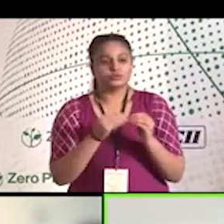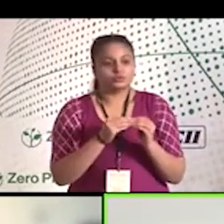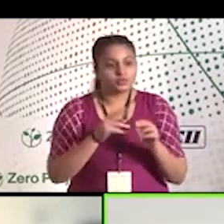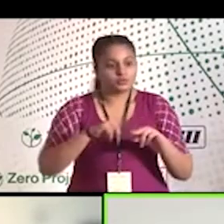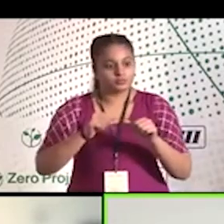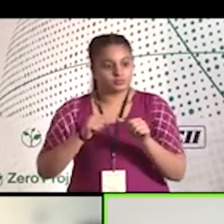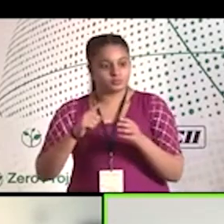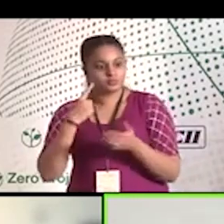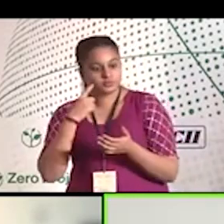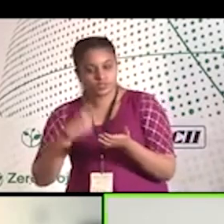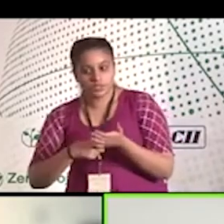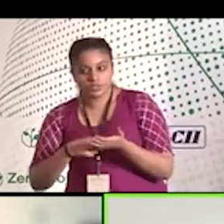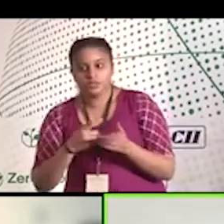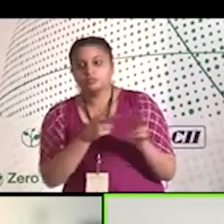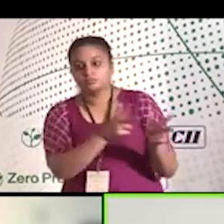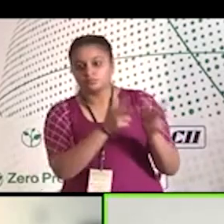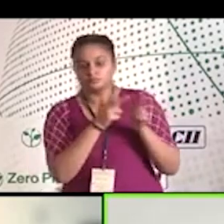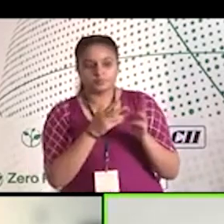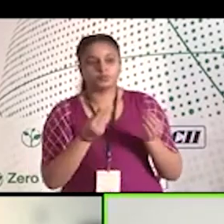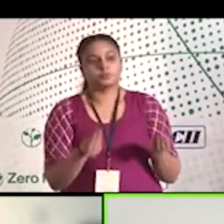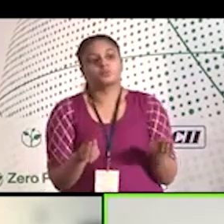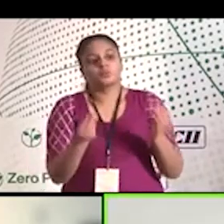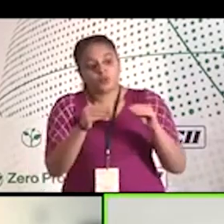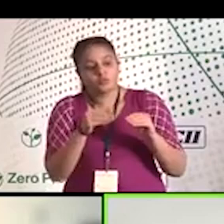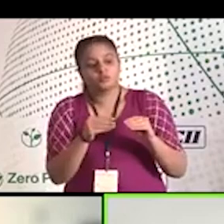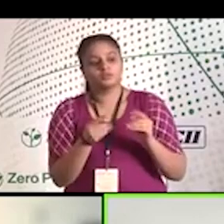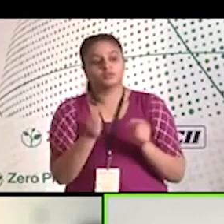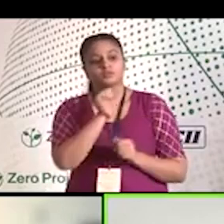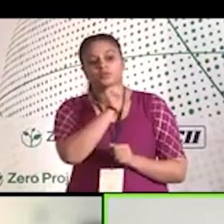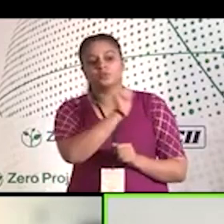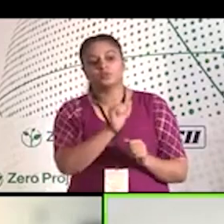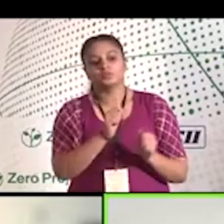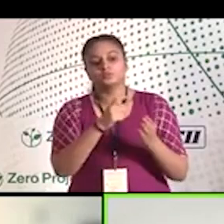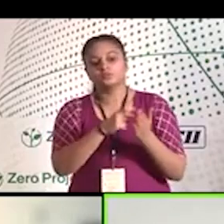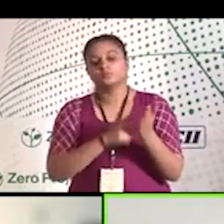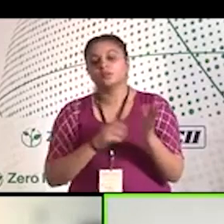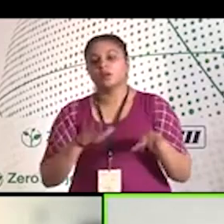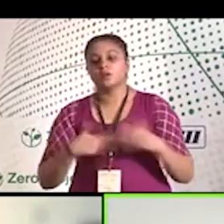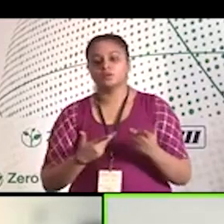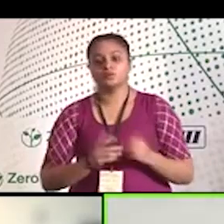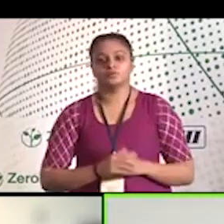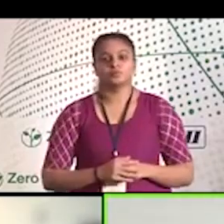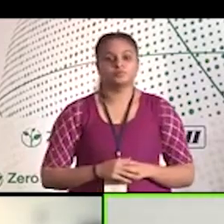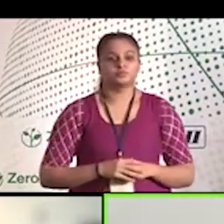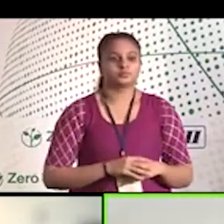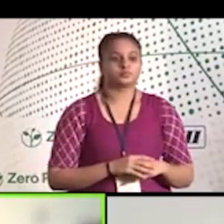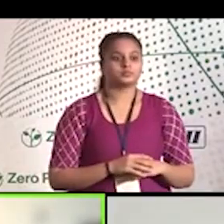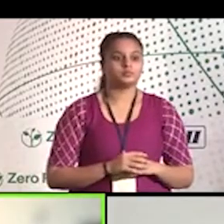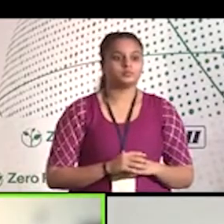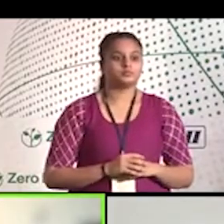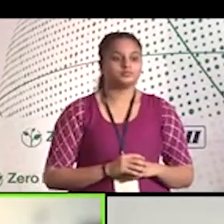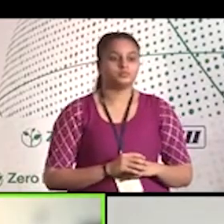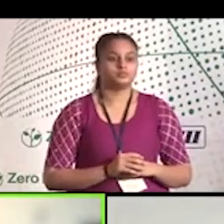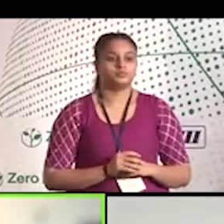So please tell us also more about which of these formats you found to be more effective. Thank you.